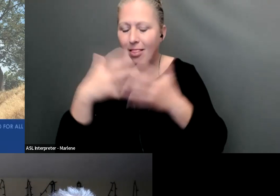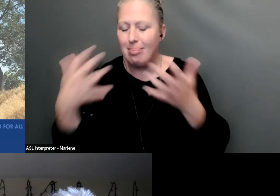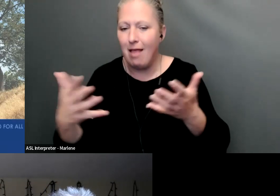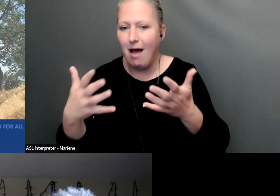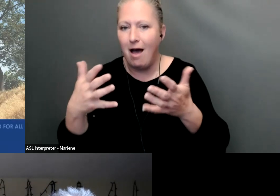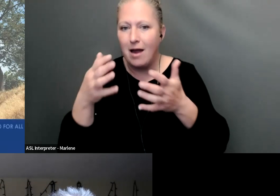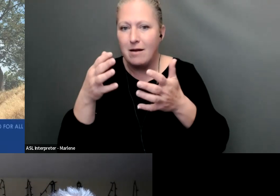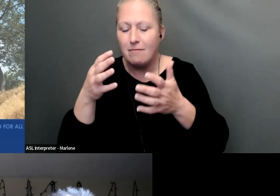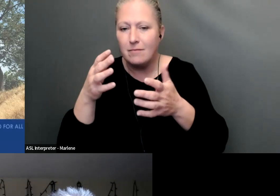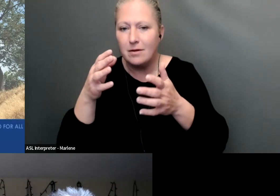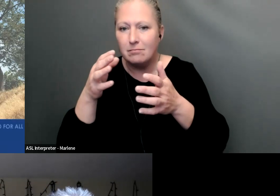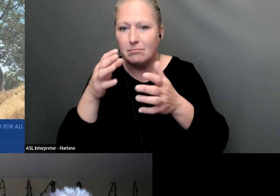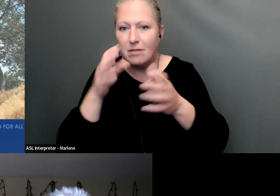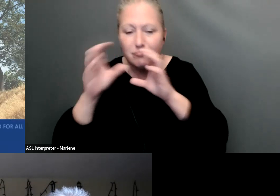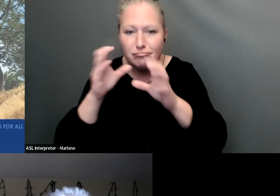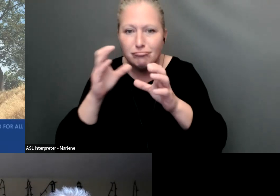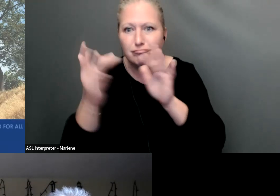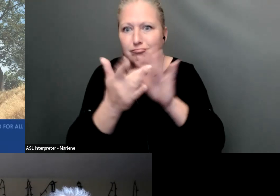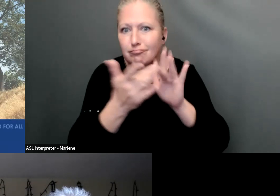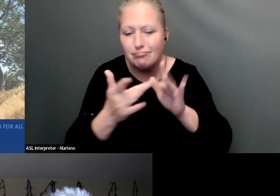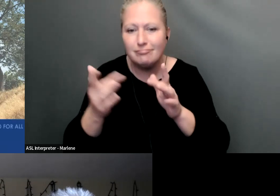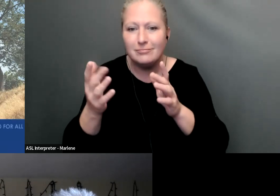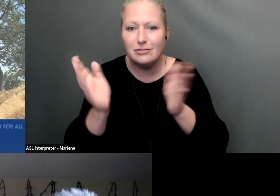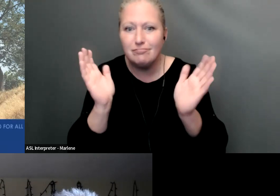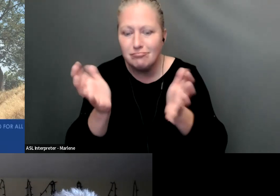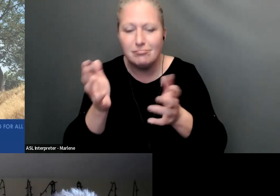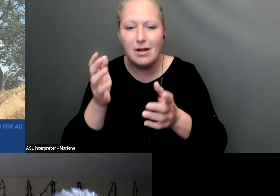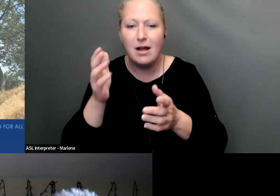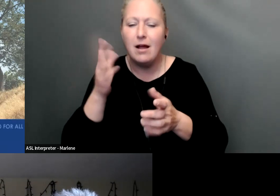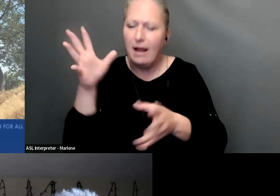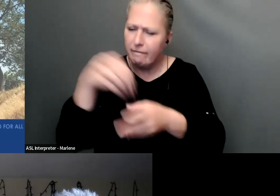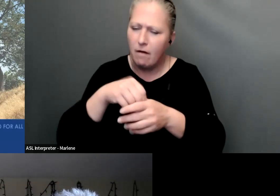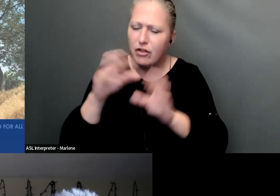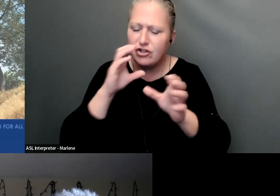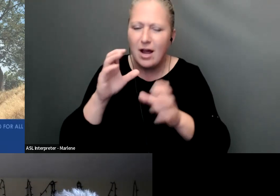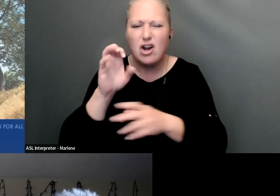connections happening so definitely get involved on the chat. But Ernie I think you you touched